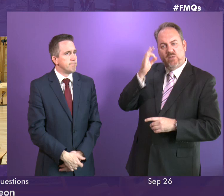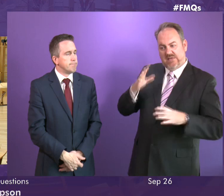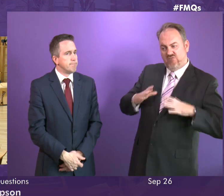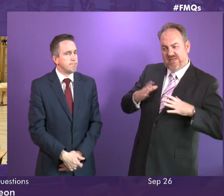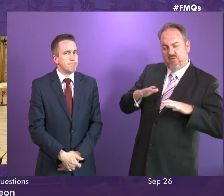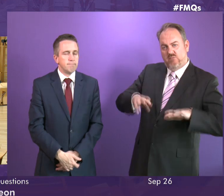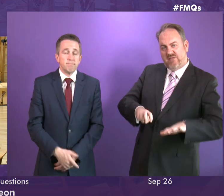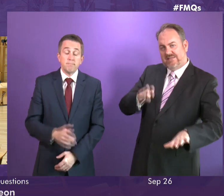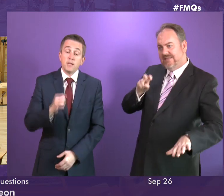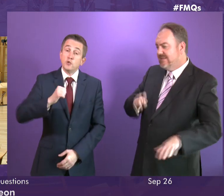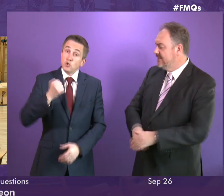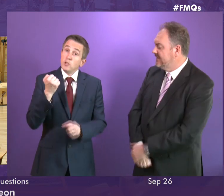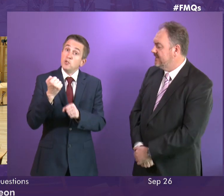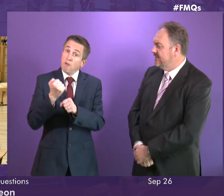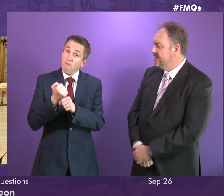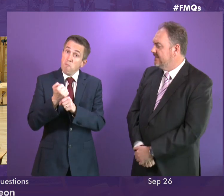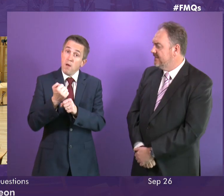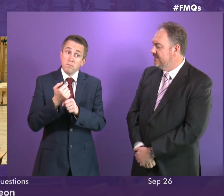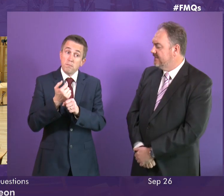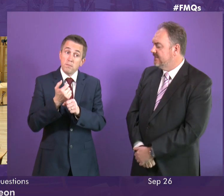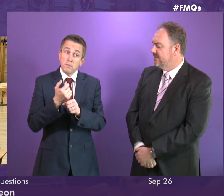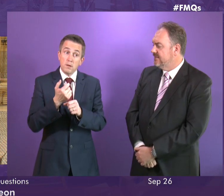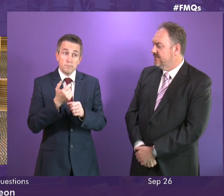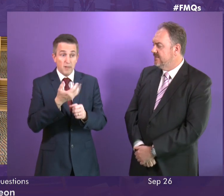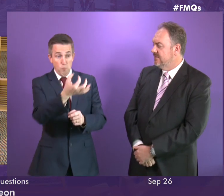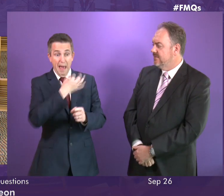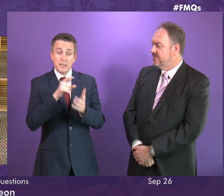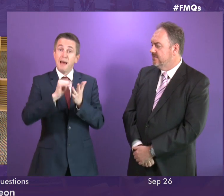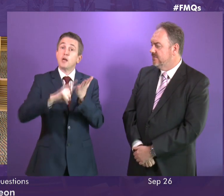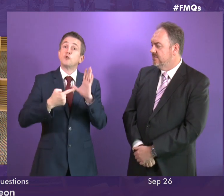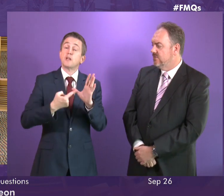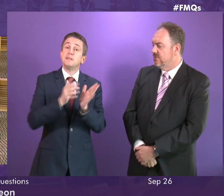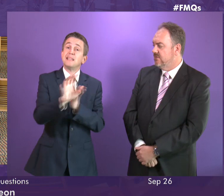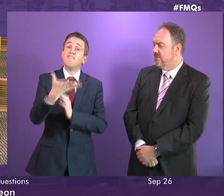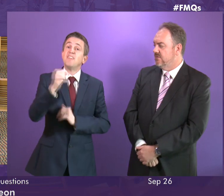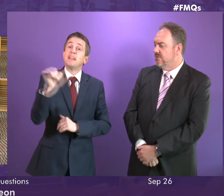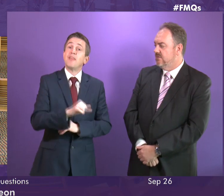The First Minister (Nicola Sturgeon): The Scottish Government has met the Convention of Scottish Local Authorities’s request to allocate £50,000 to each council to co-ordinate